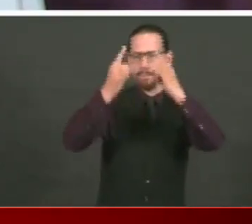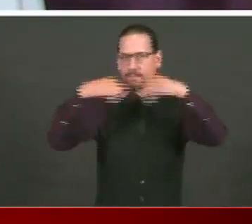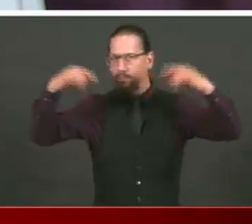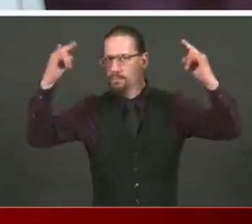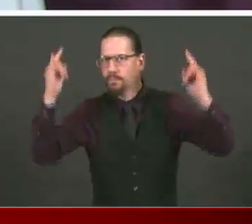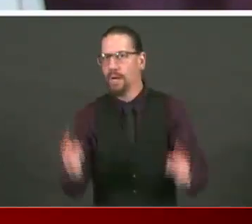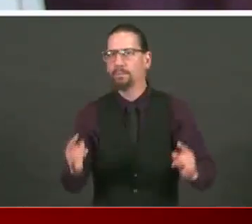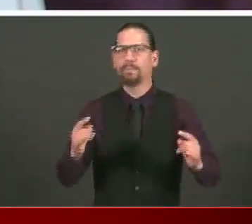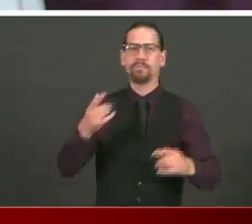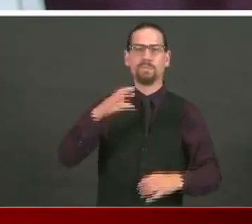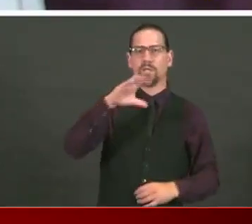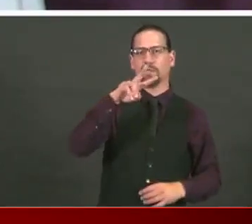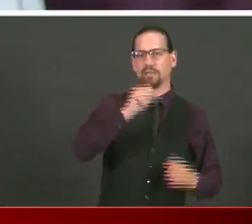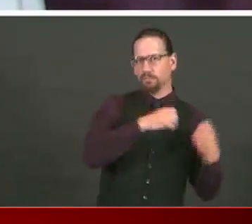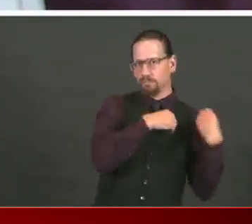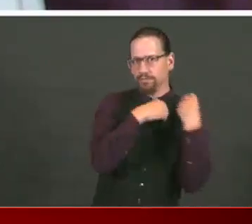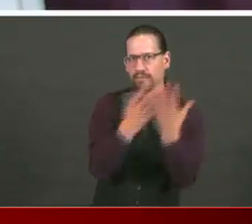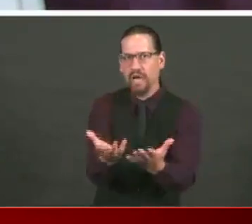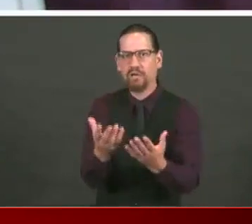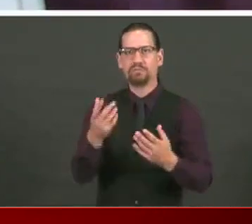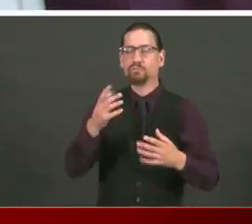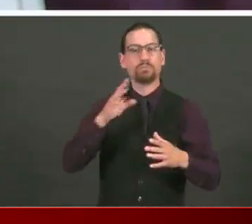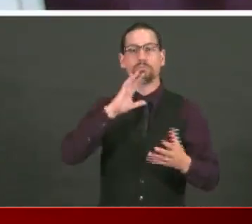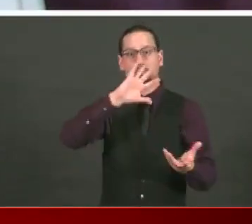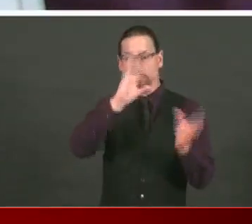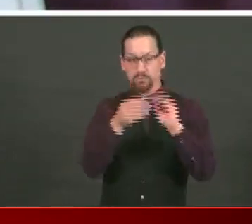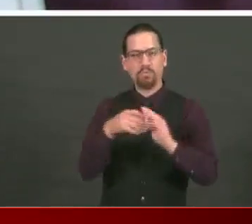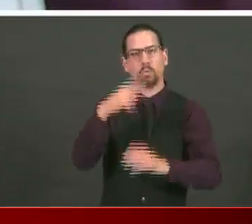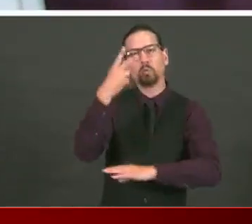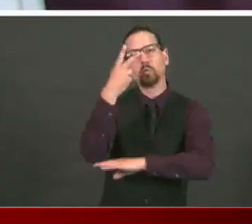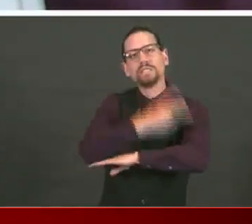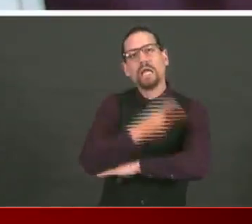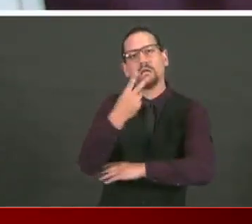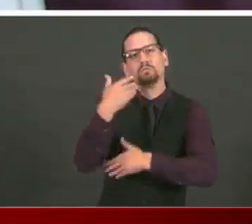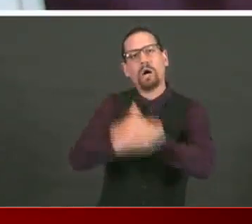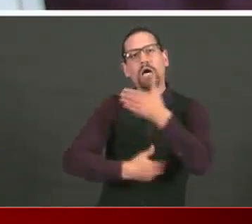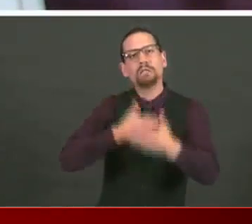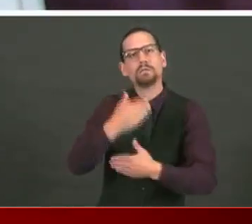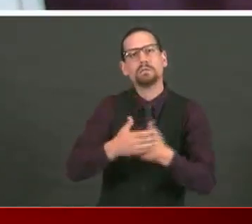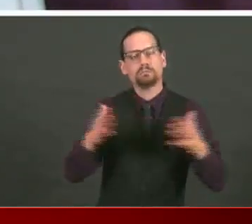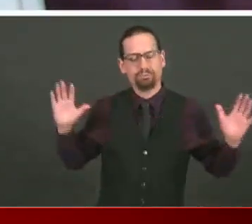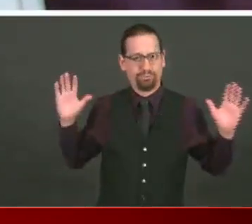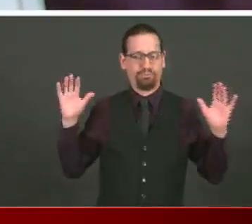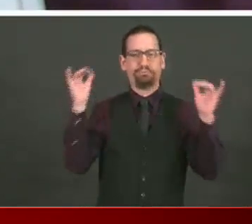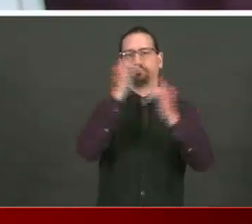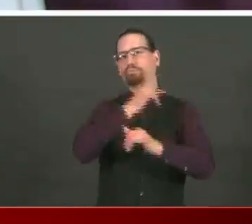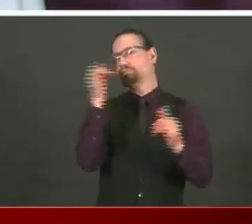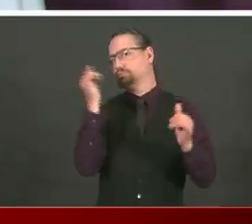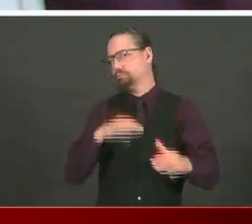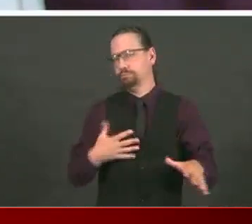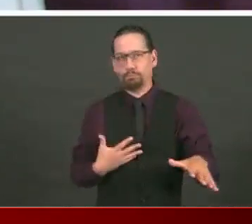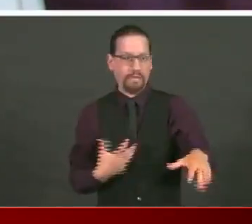PEOPLE A DAY. IT HAS BEEN AMAZING AND I WANT TO SAY THANK YOU. IT WAS ALWAYS MEANT TO BE